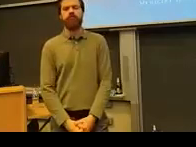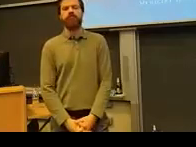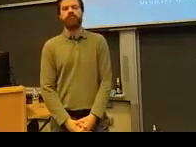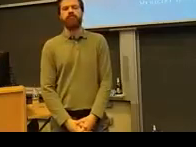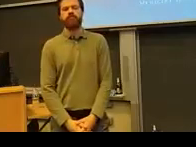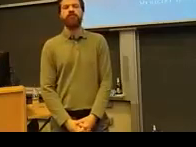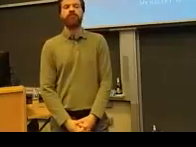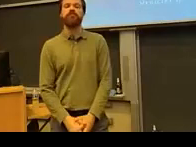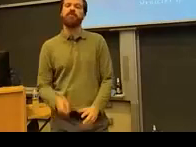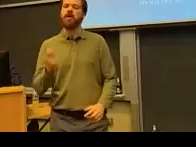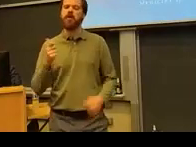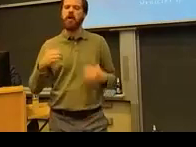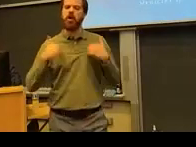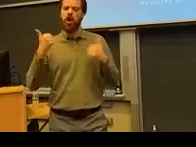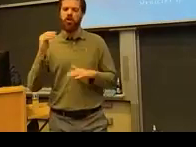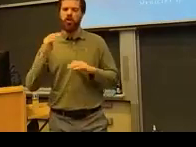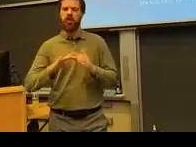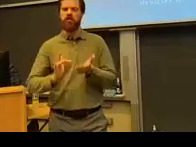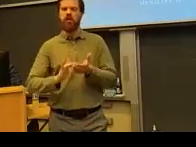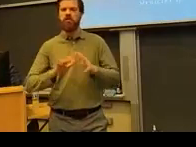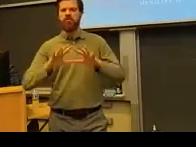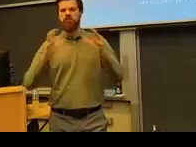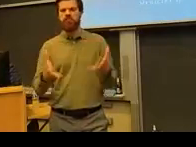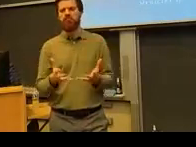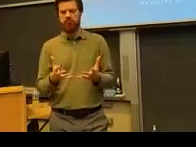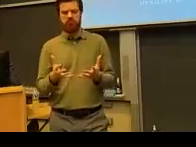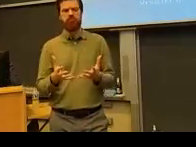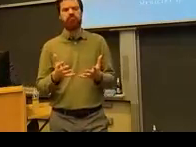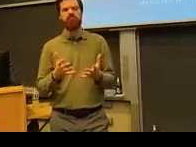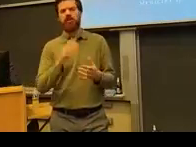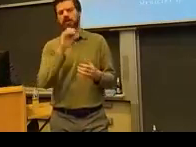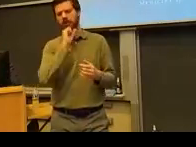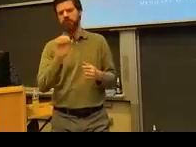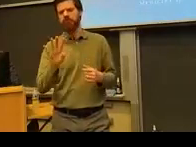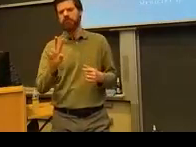quite a bit younger than the medical hospital as a whole um with an average age of around